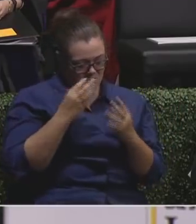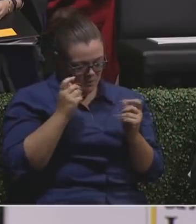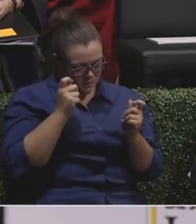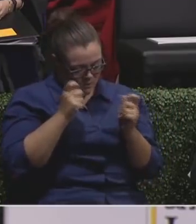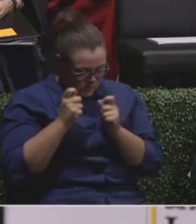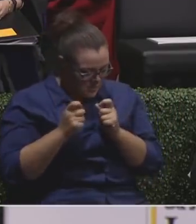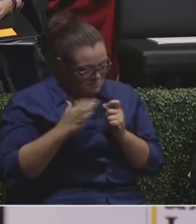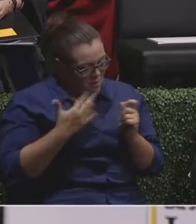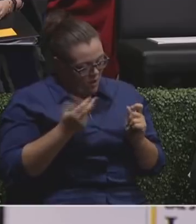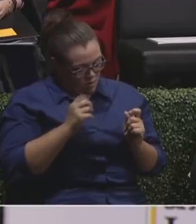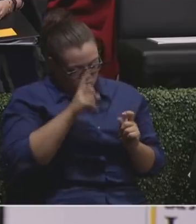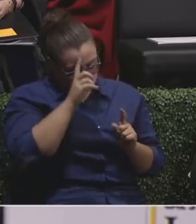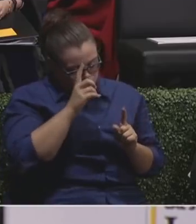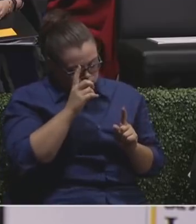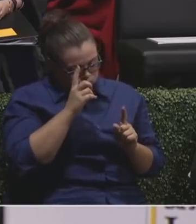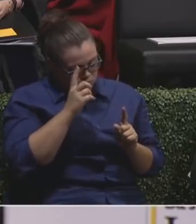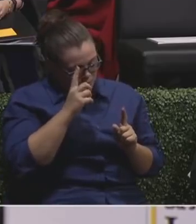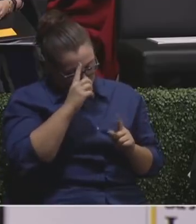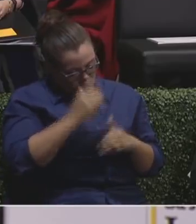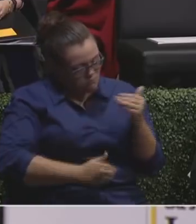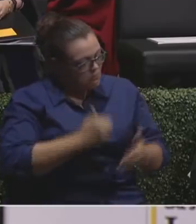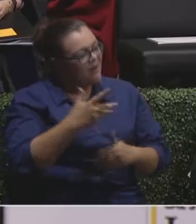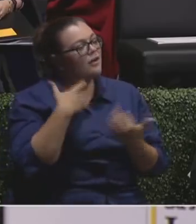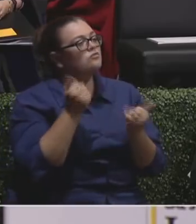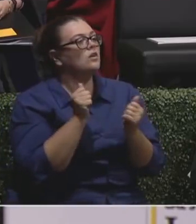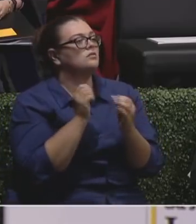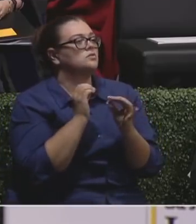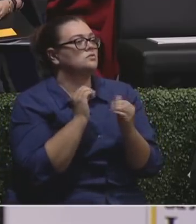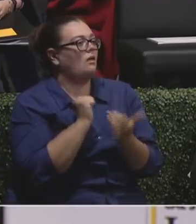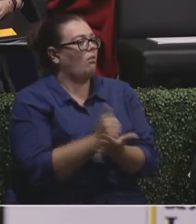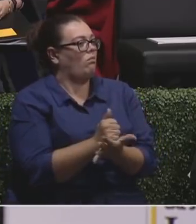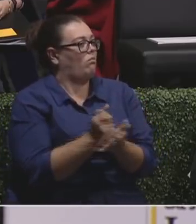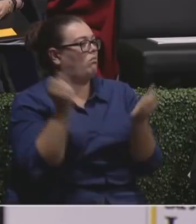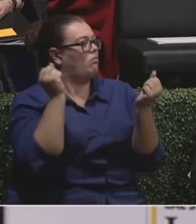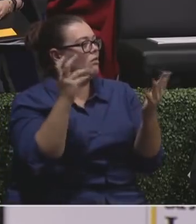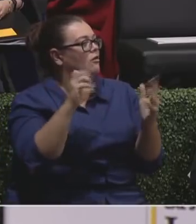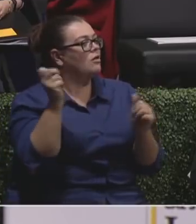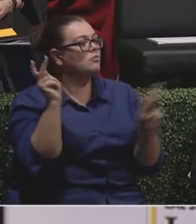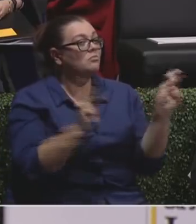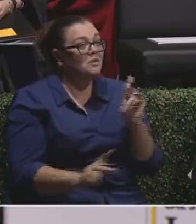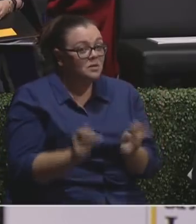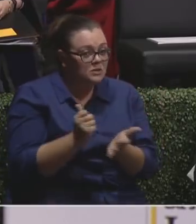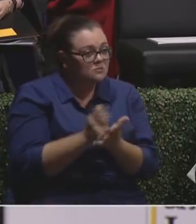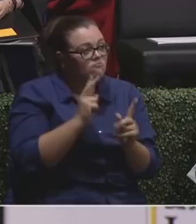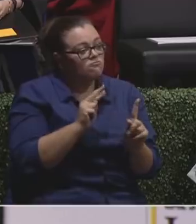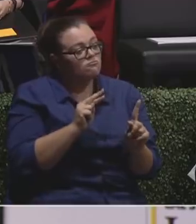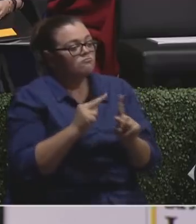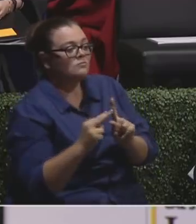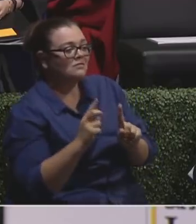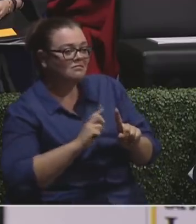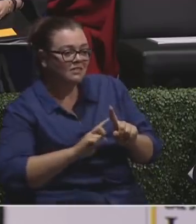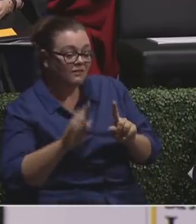LOVED ME AND CARED ABOUT ME, EVEN WHEN IT CONFLICTED WITH WHAT WOULD BE BEST FOR ME. I HAVE CORRECTED THAT FALSE NARRATIVE